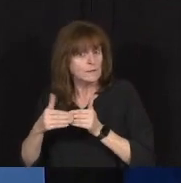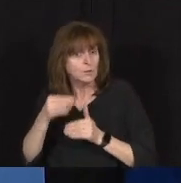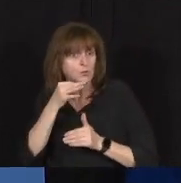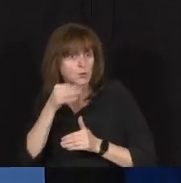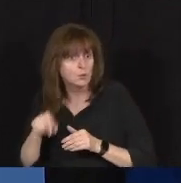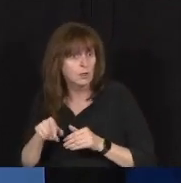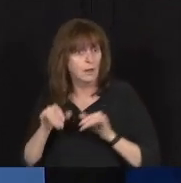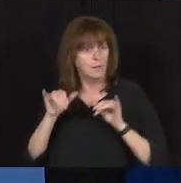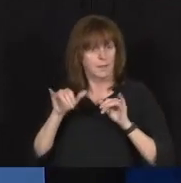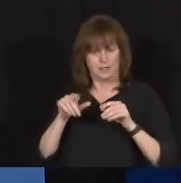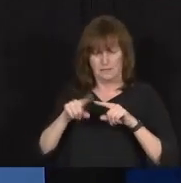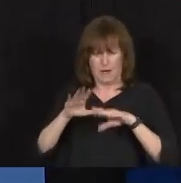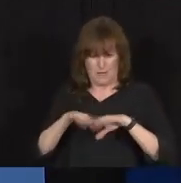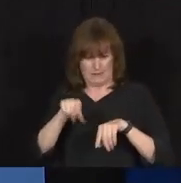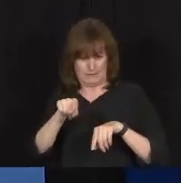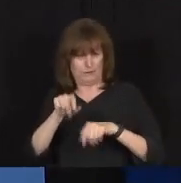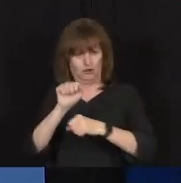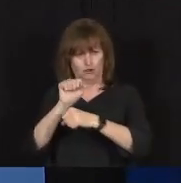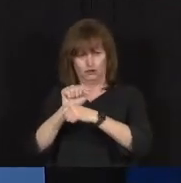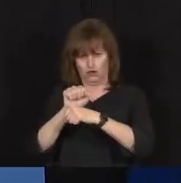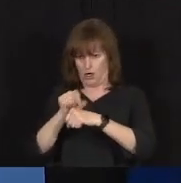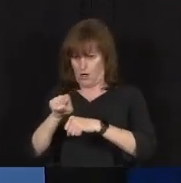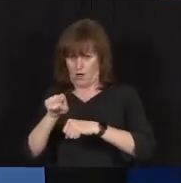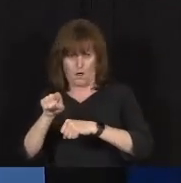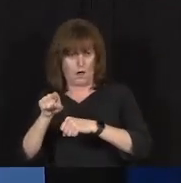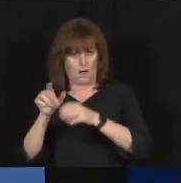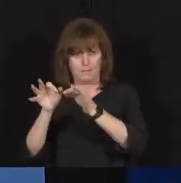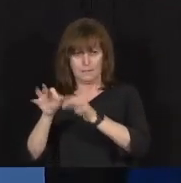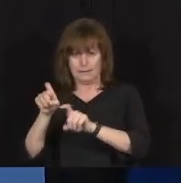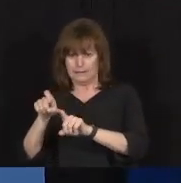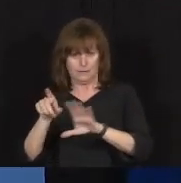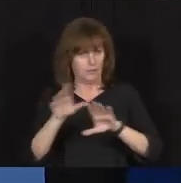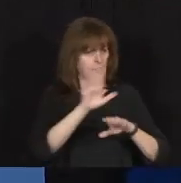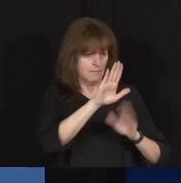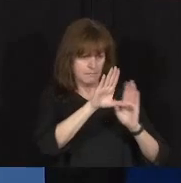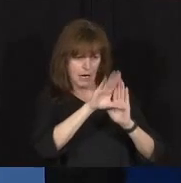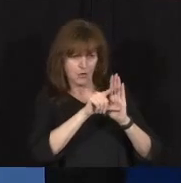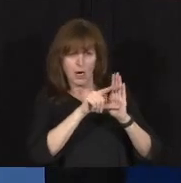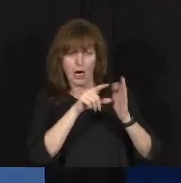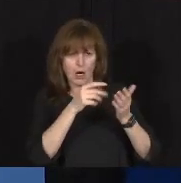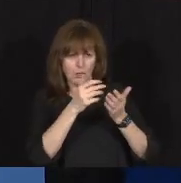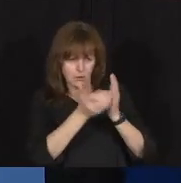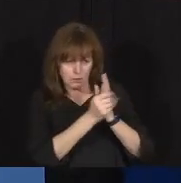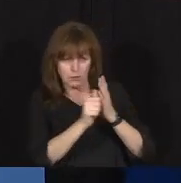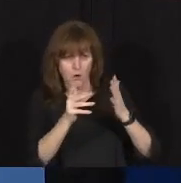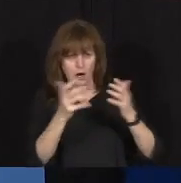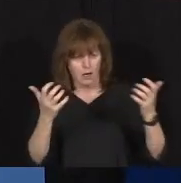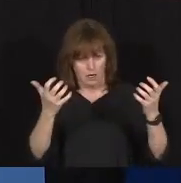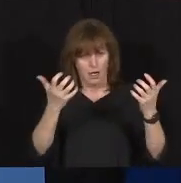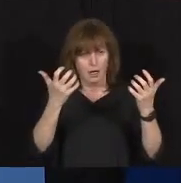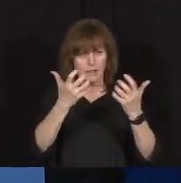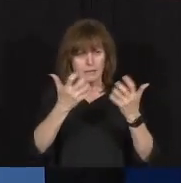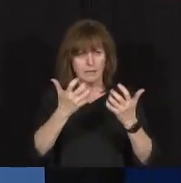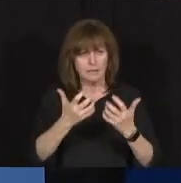with the skill set of the person coming forward. They may or may not, depending on their skill set, their experience and so on.